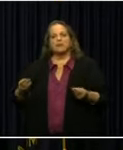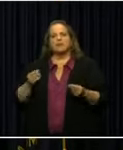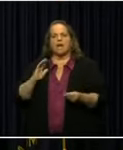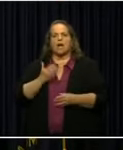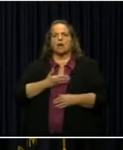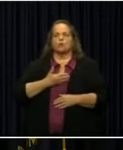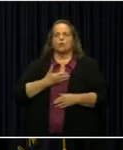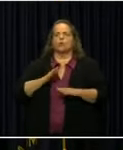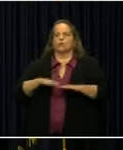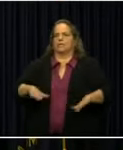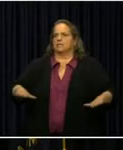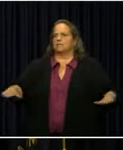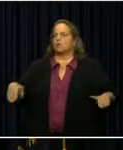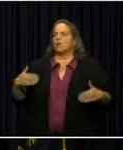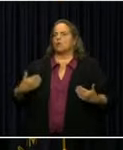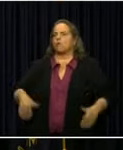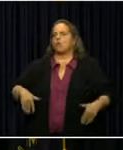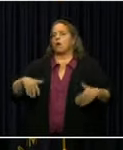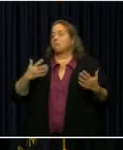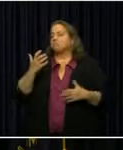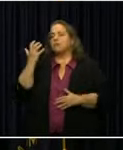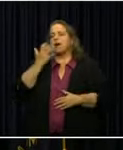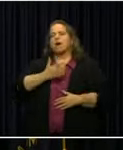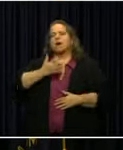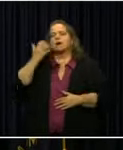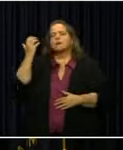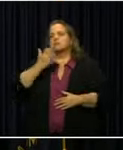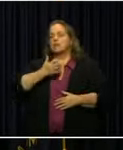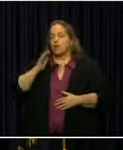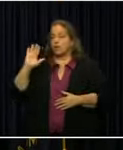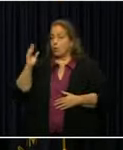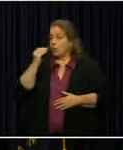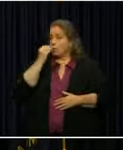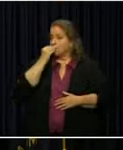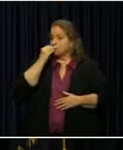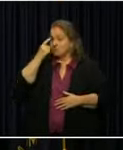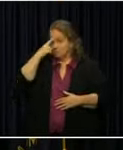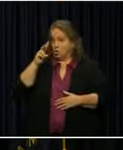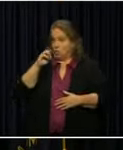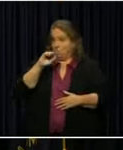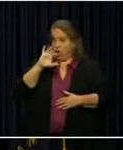TESTED POSITIVE FOR THE CORONAVIRUS, BUT TO RECOVER,